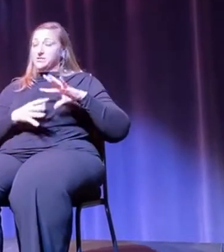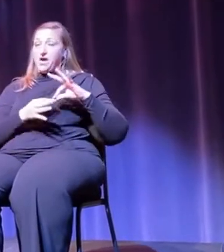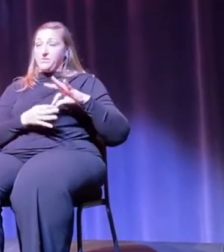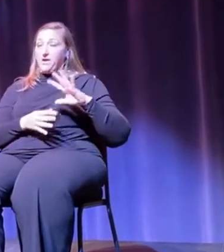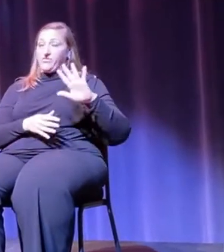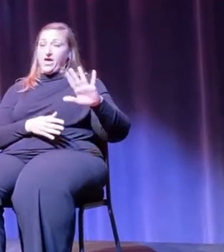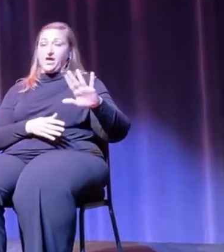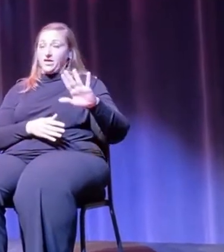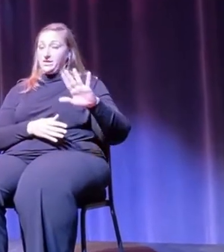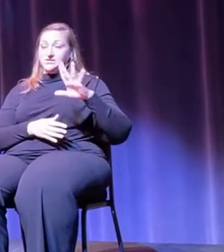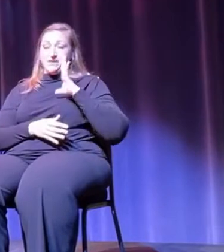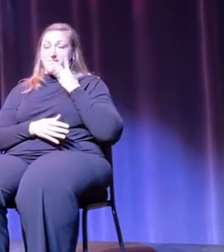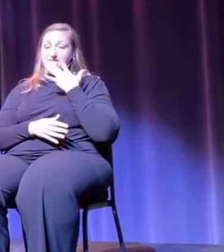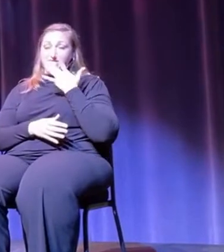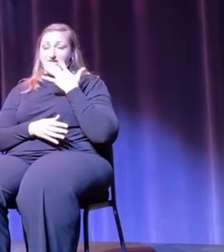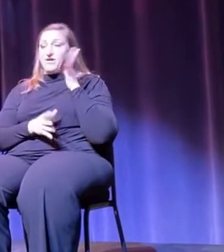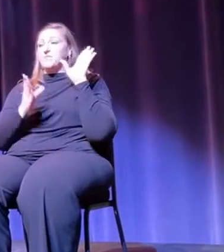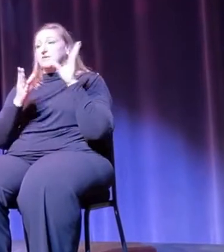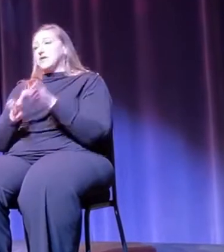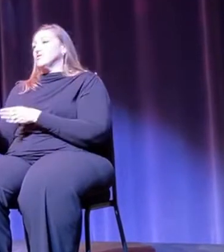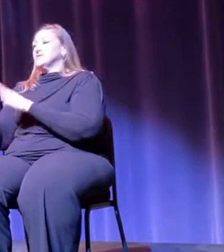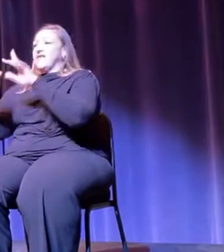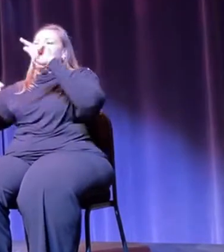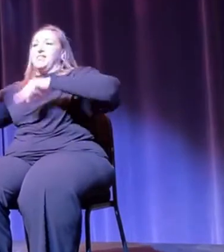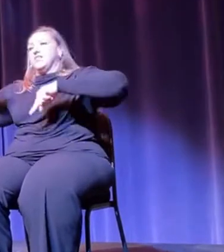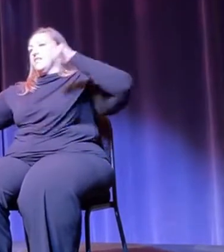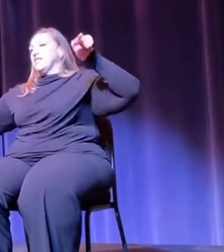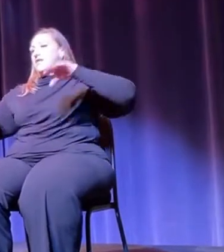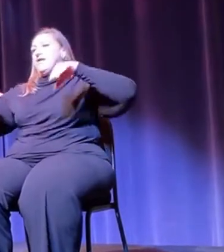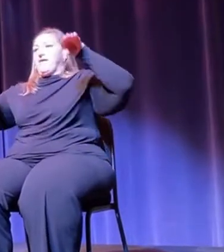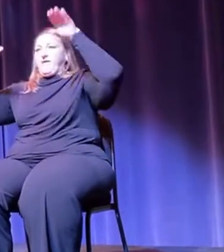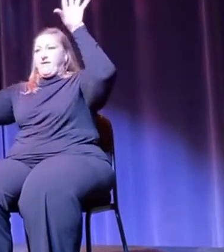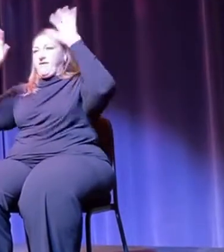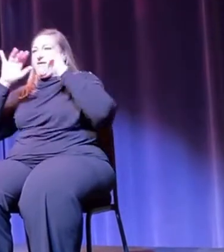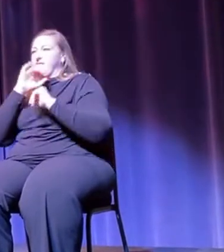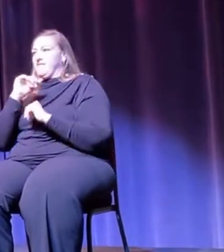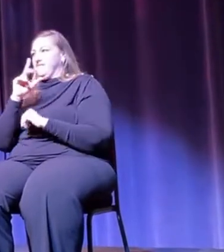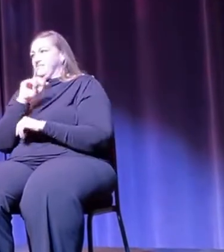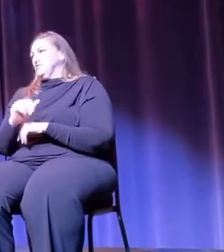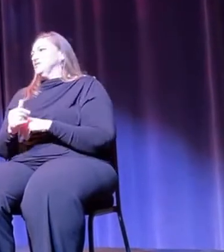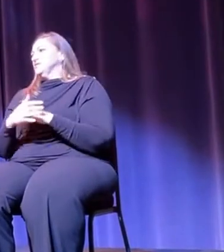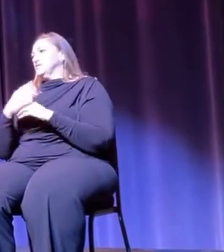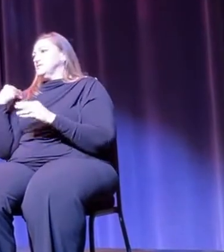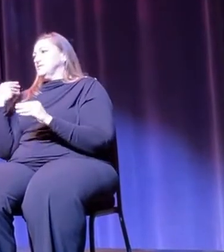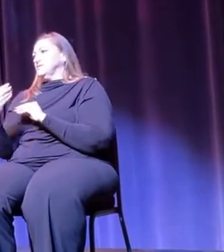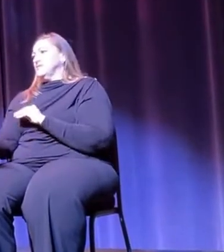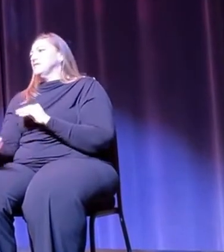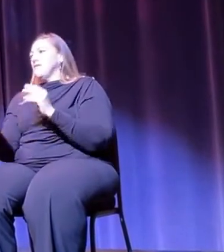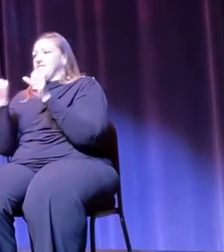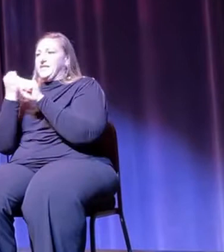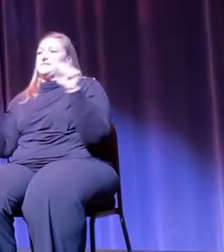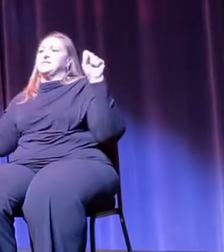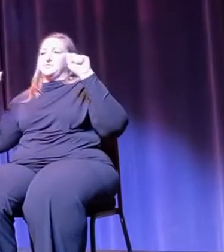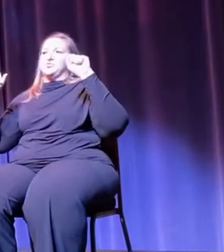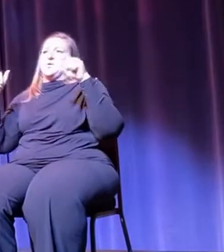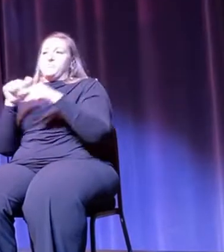Better now, like in organizing it's all ages, it's multi-generational. That's what a liberatory practice is.